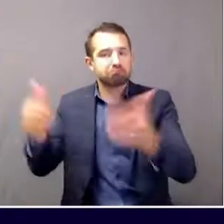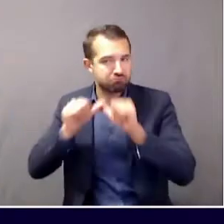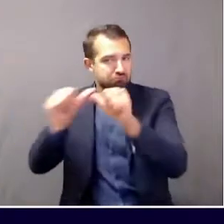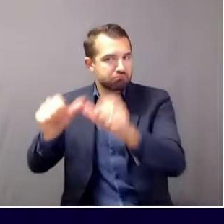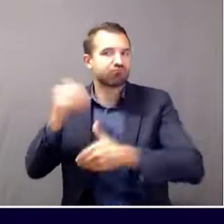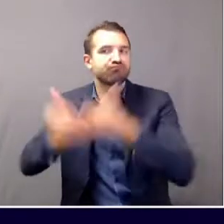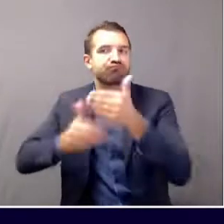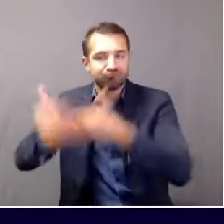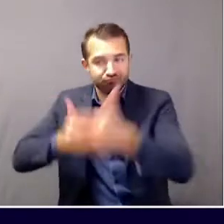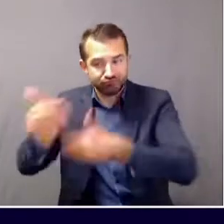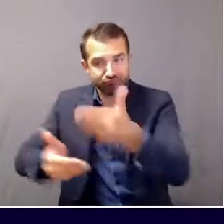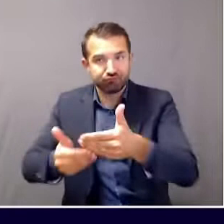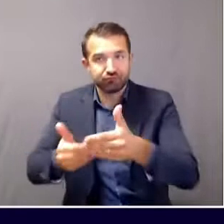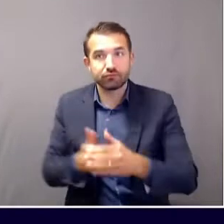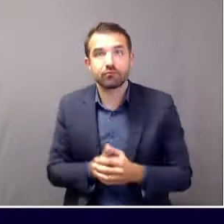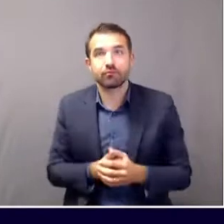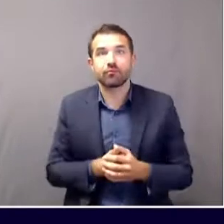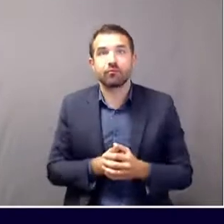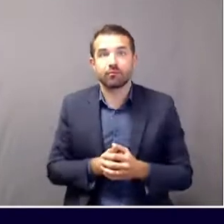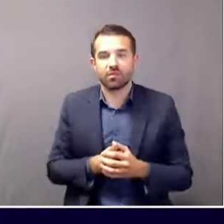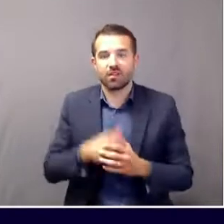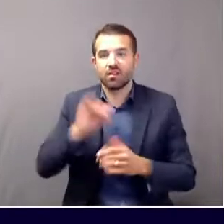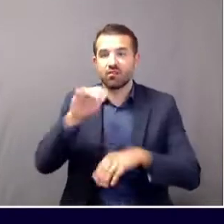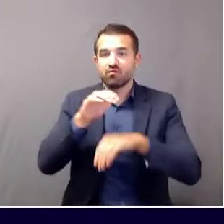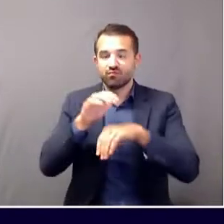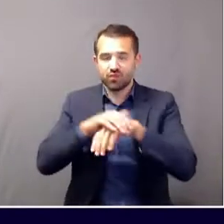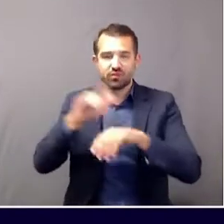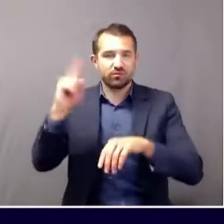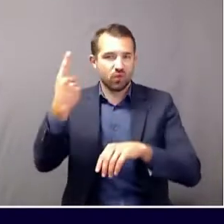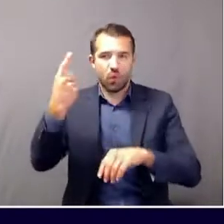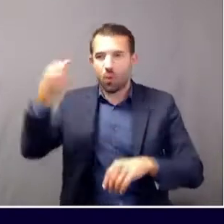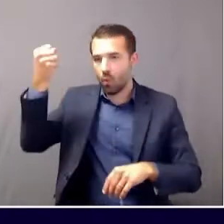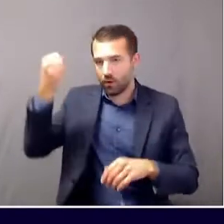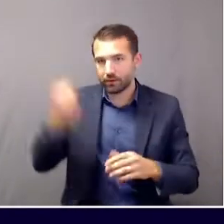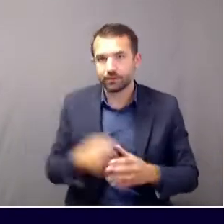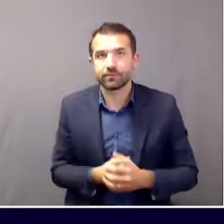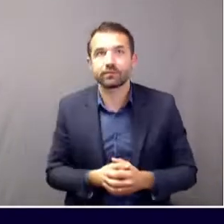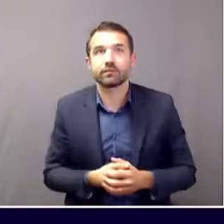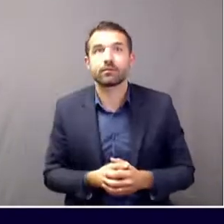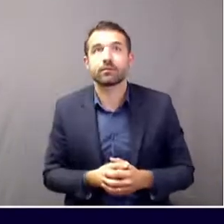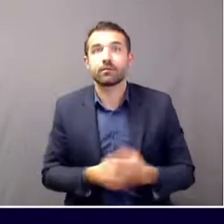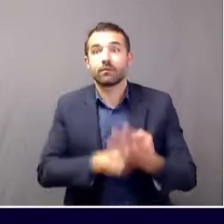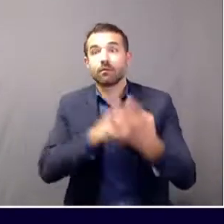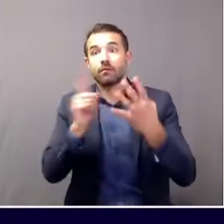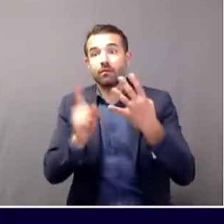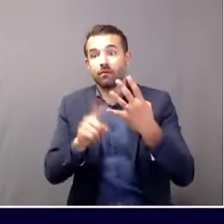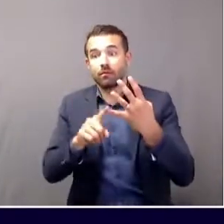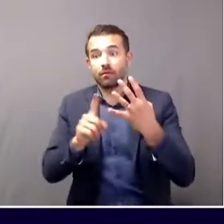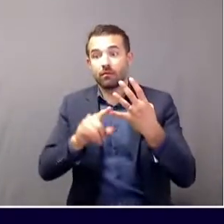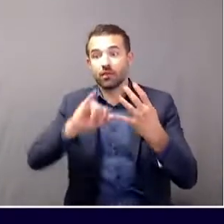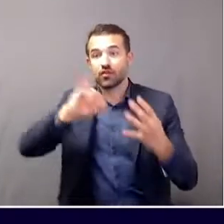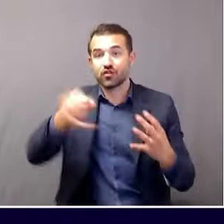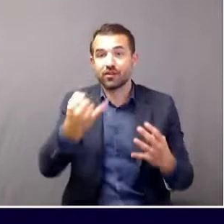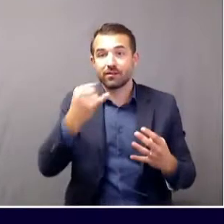investigation United States is one that's made in partnership